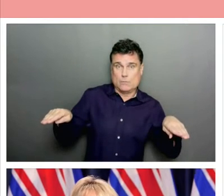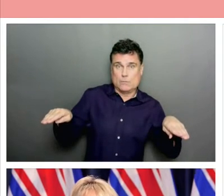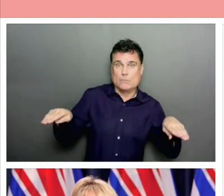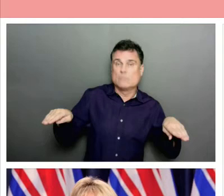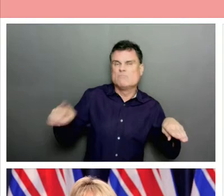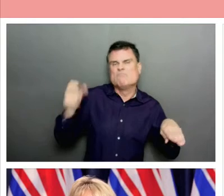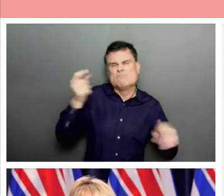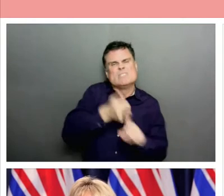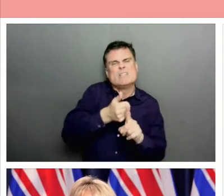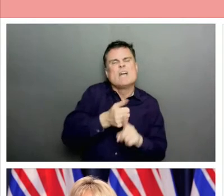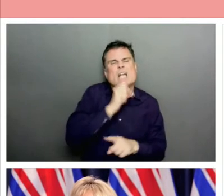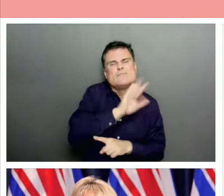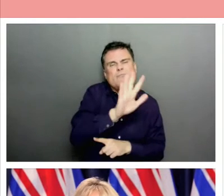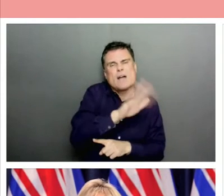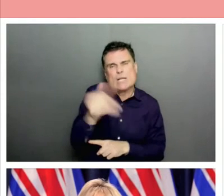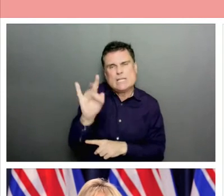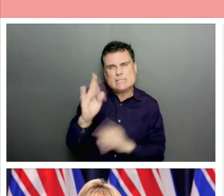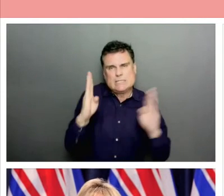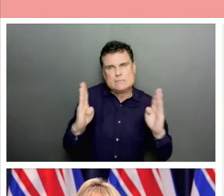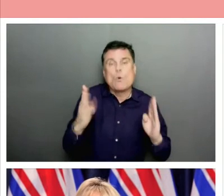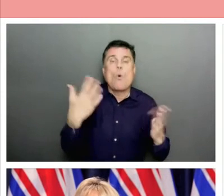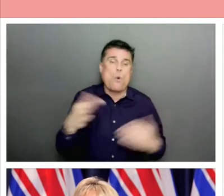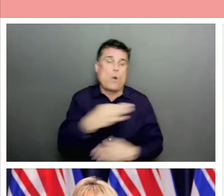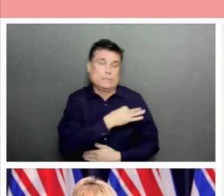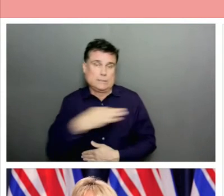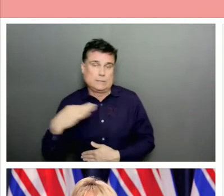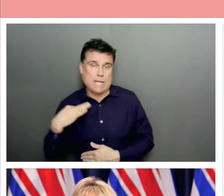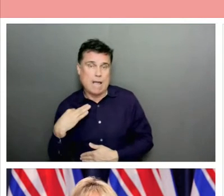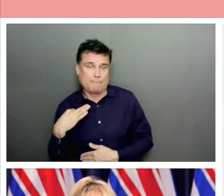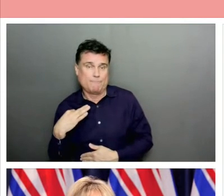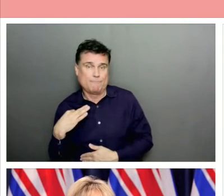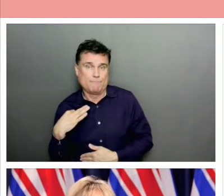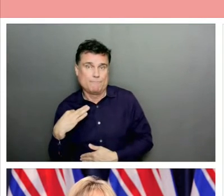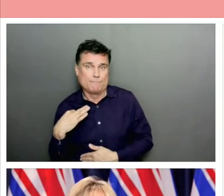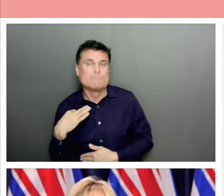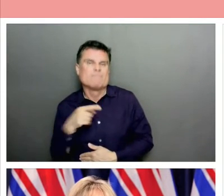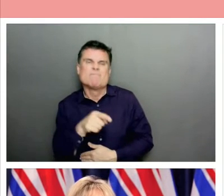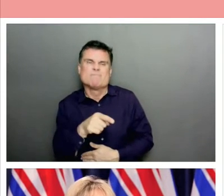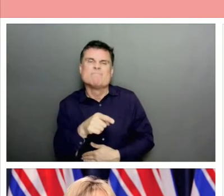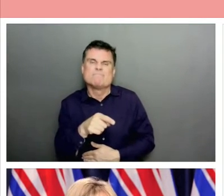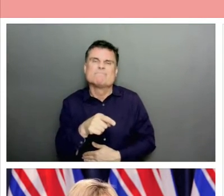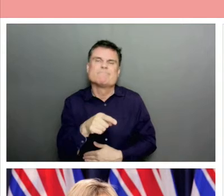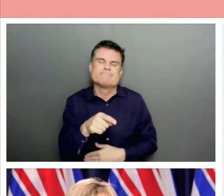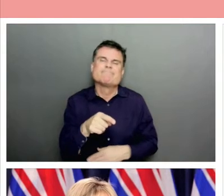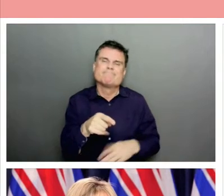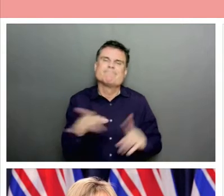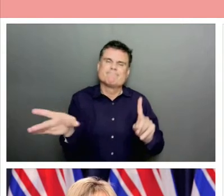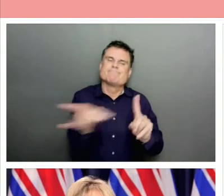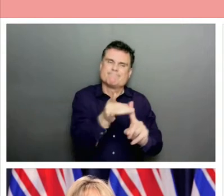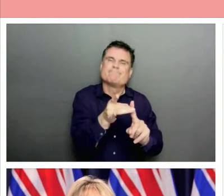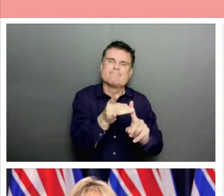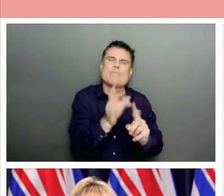Health, but so we know that people are getting exposed and getting sick with COVID